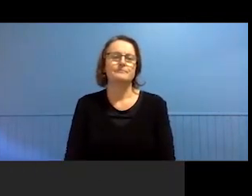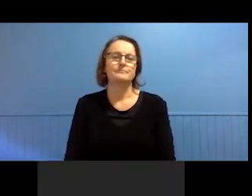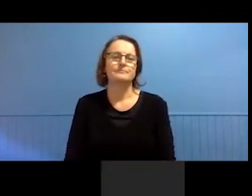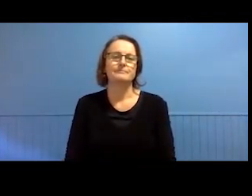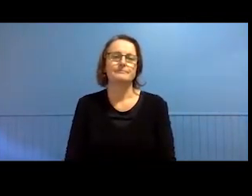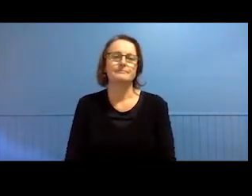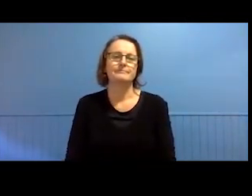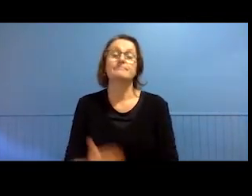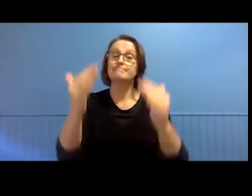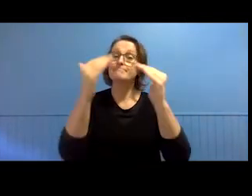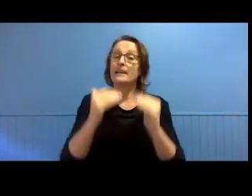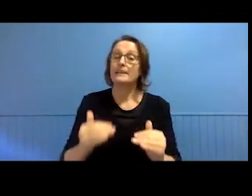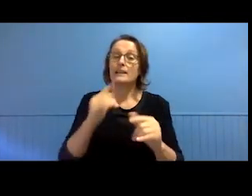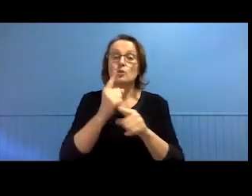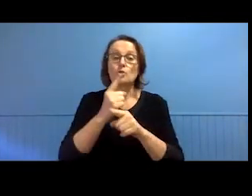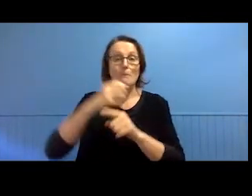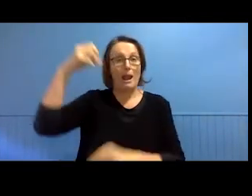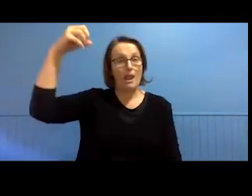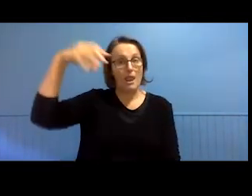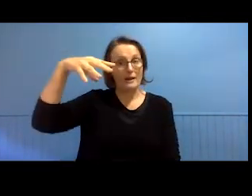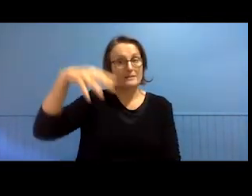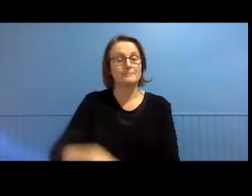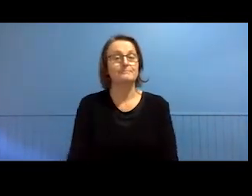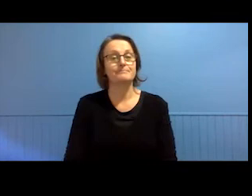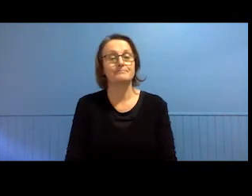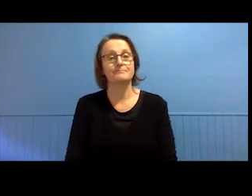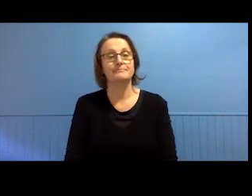is talking about lighting. This is one of the things that again is so